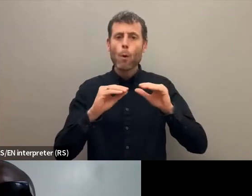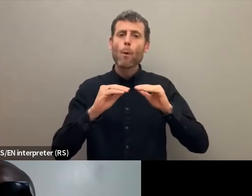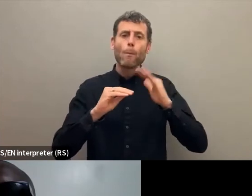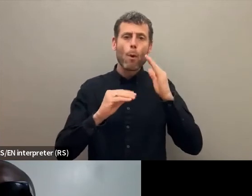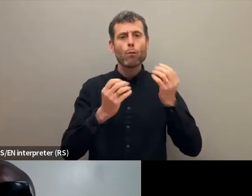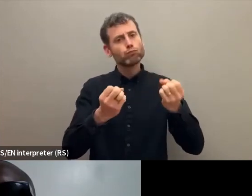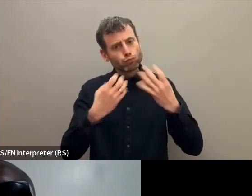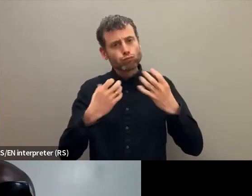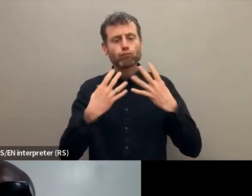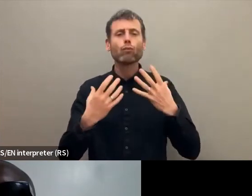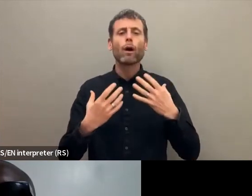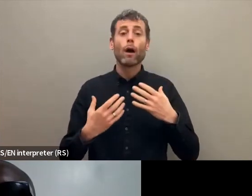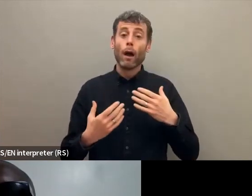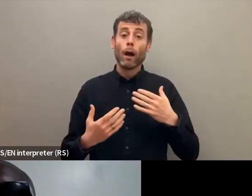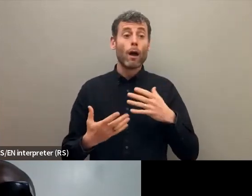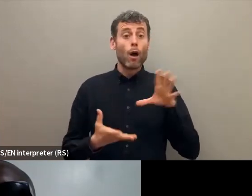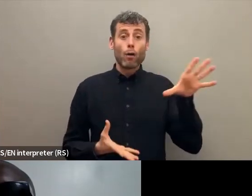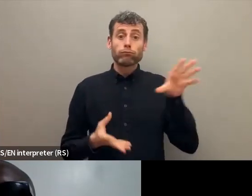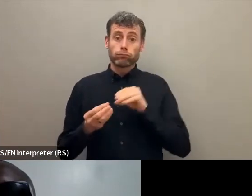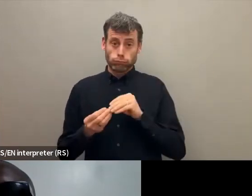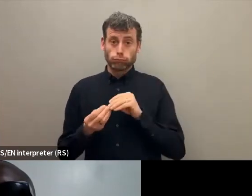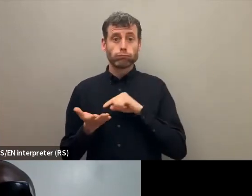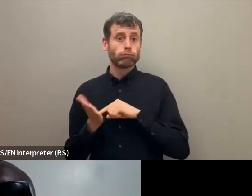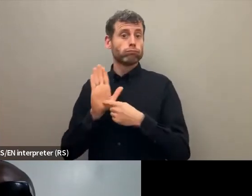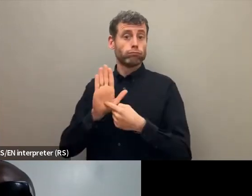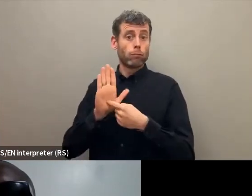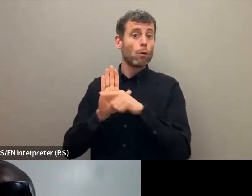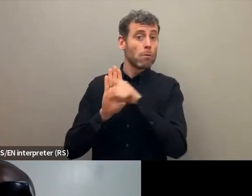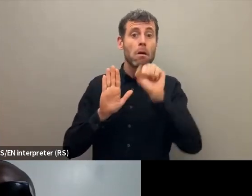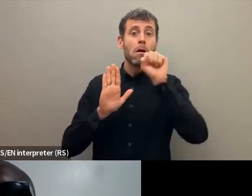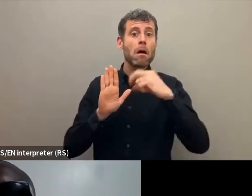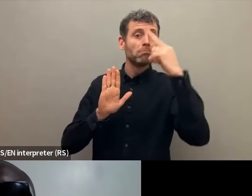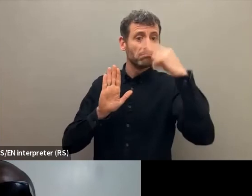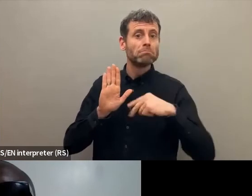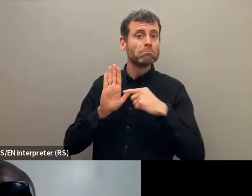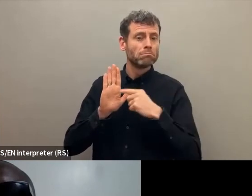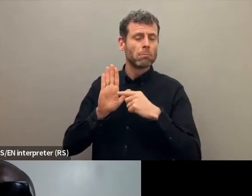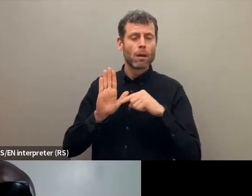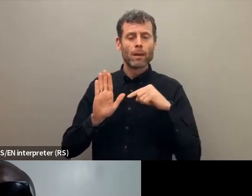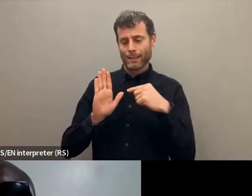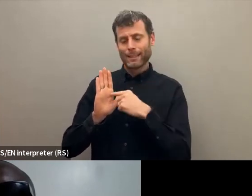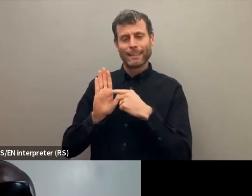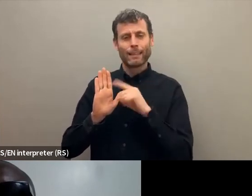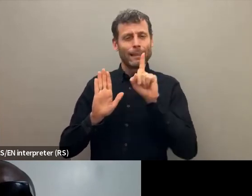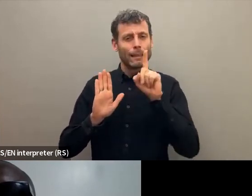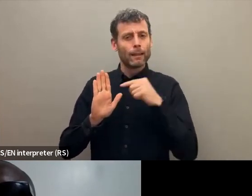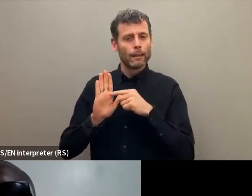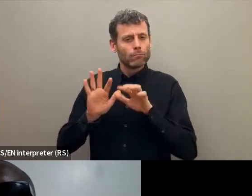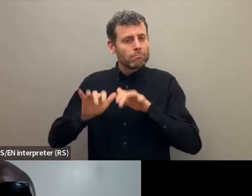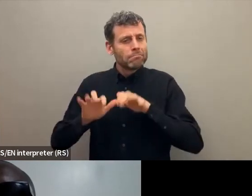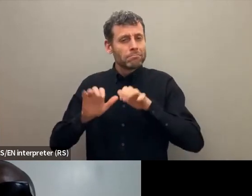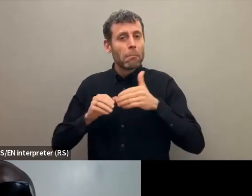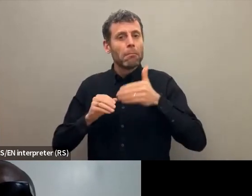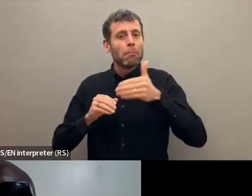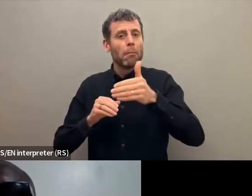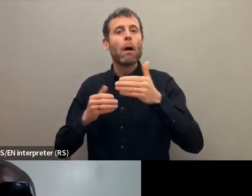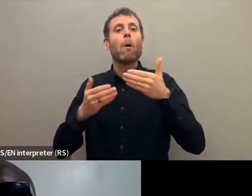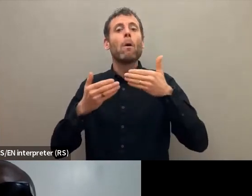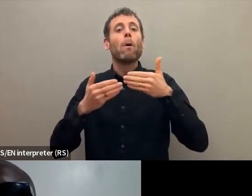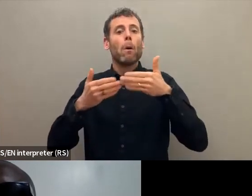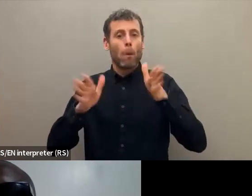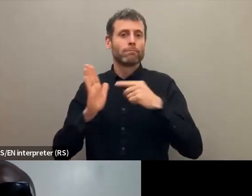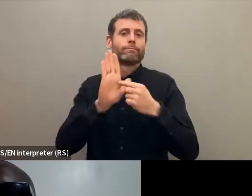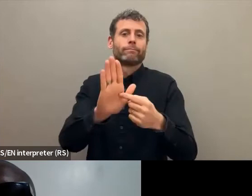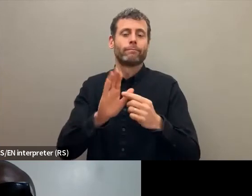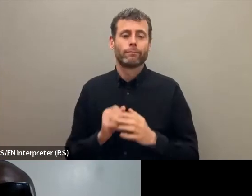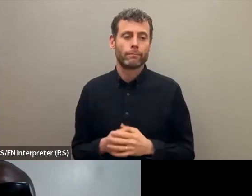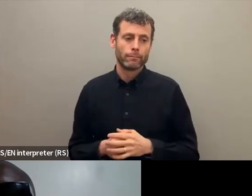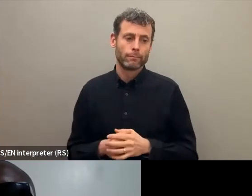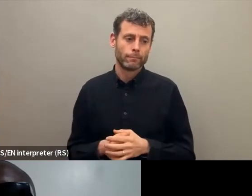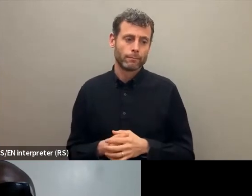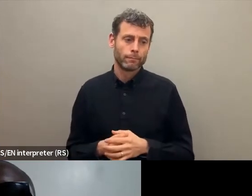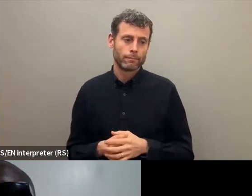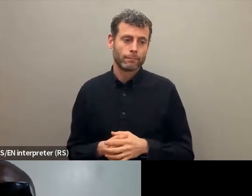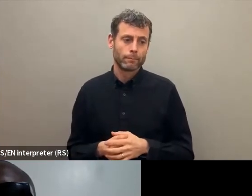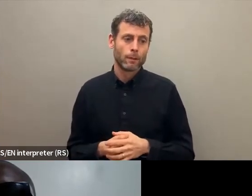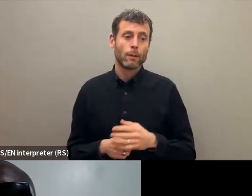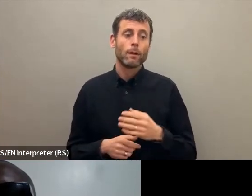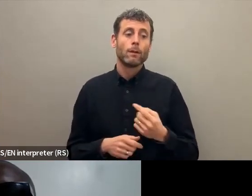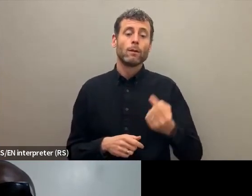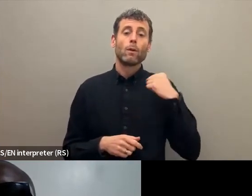Elizabeth Lockwood: It was particularly helpful to link the training materials to local languages and contacts, especially to understand where local data comes from and how to access that local data.